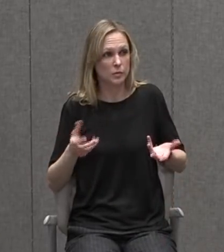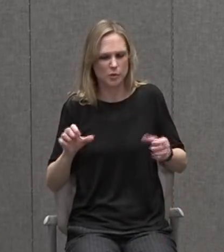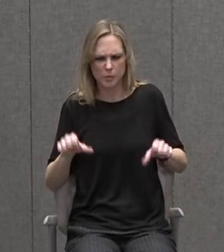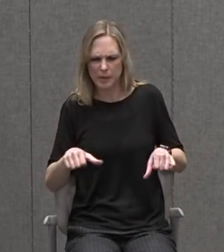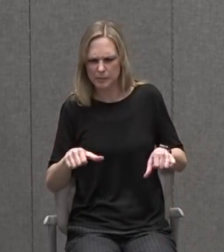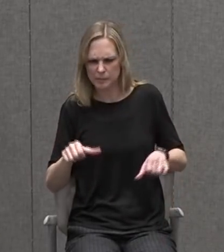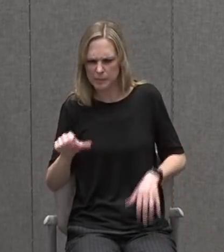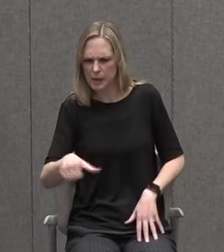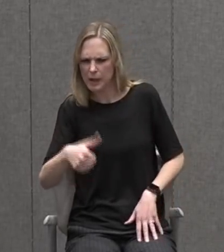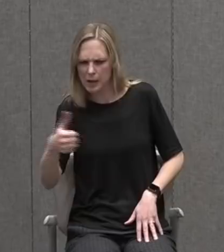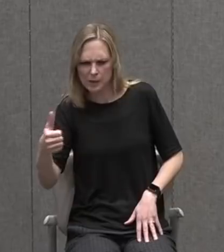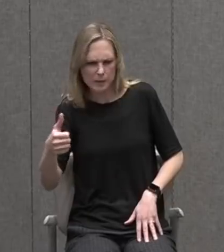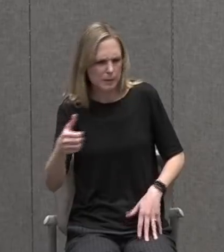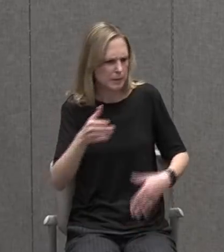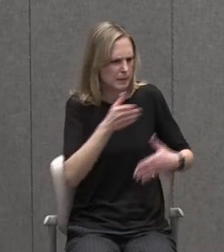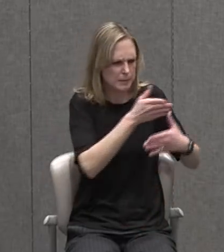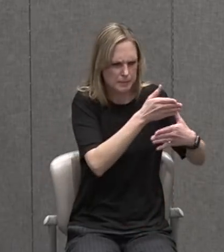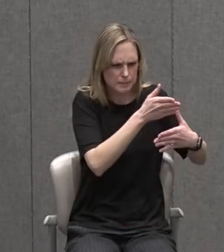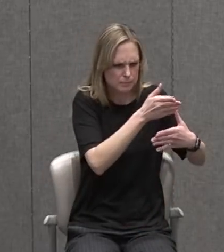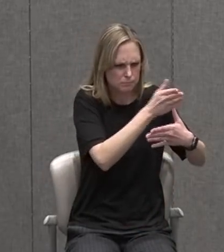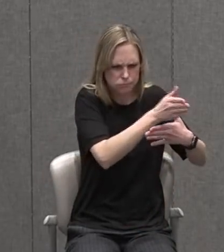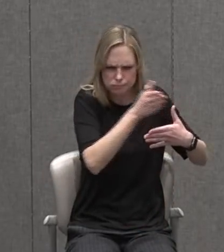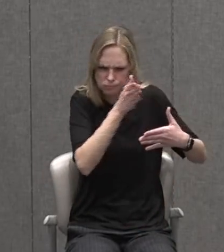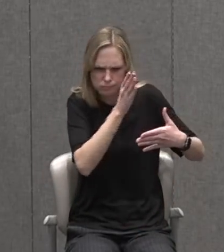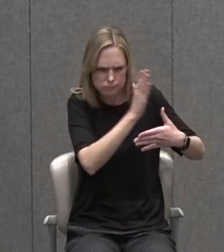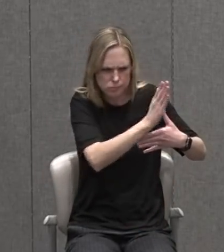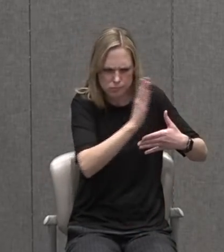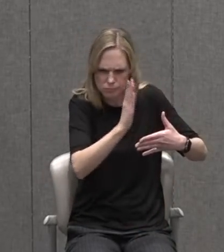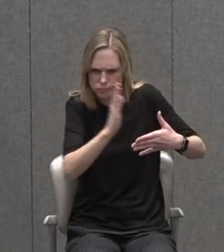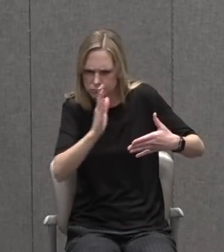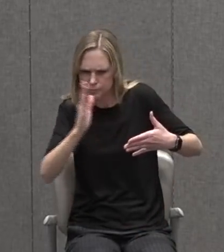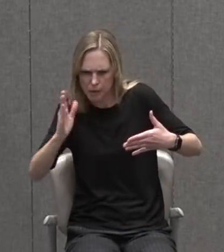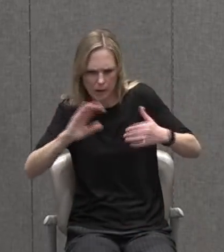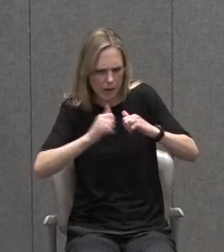that might help me, maybe the other markers that I'm gonna look for are gonna be numbers